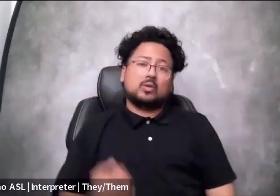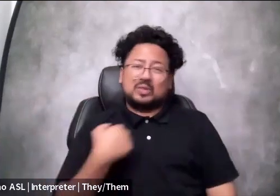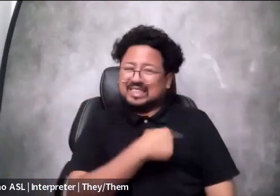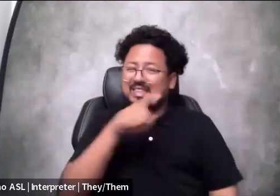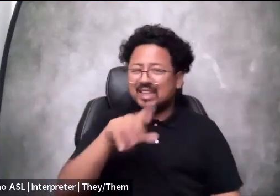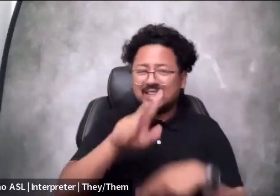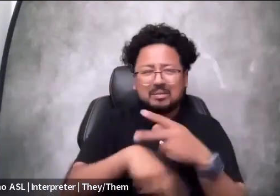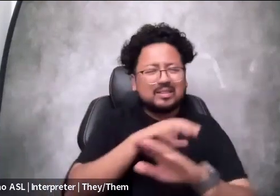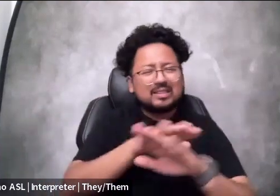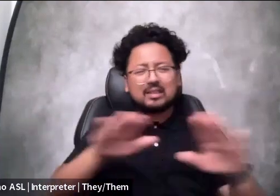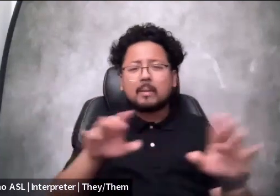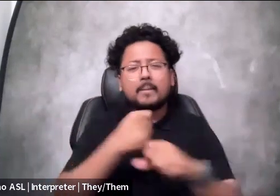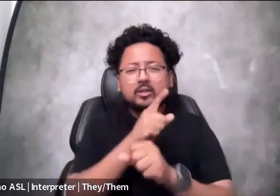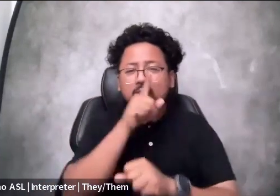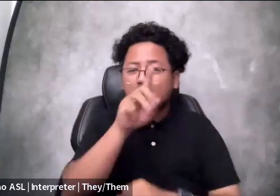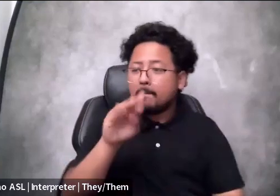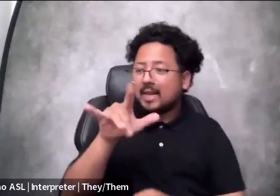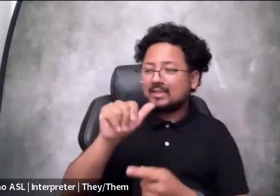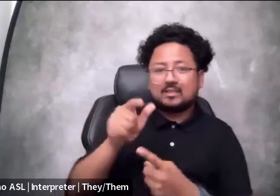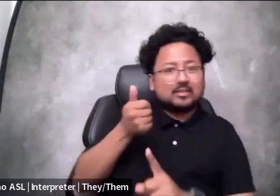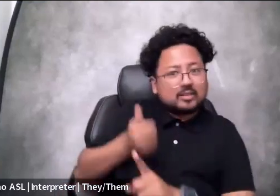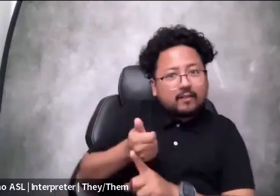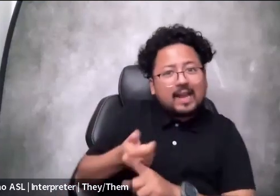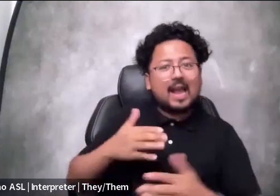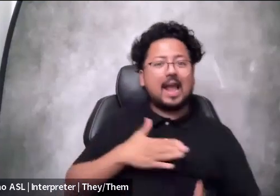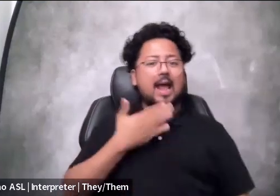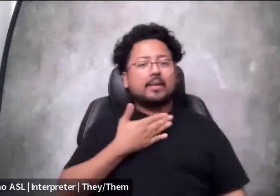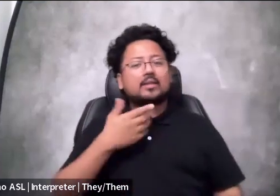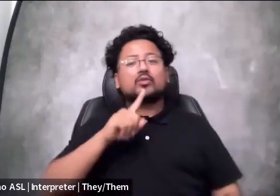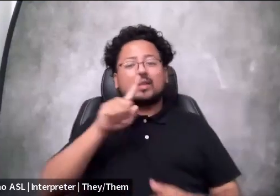We need to know that Melissa's too happy to have another book about her